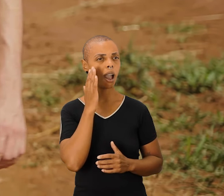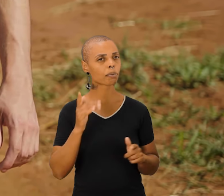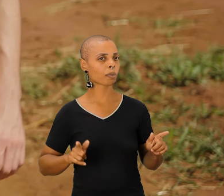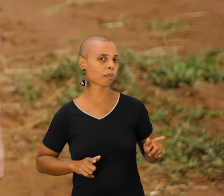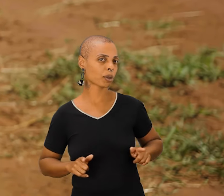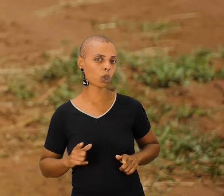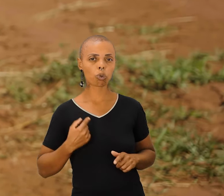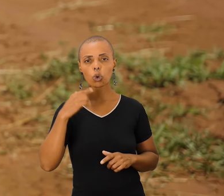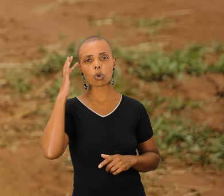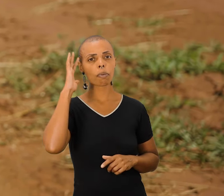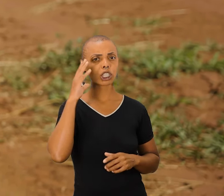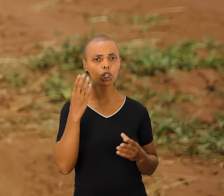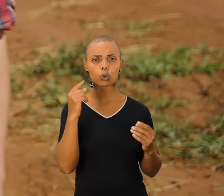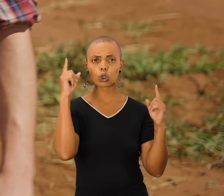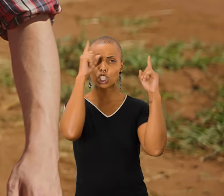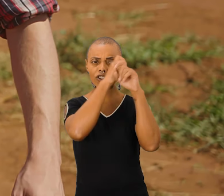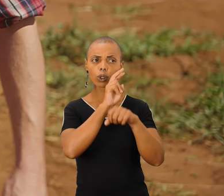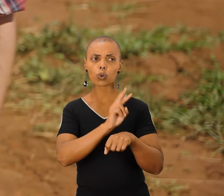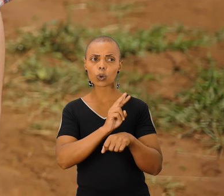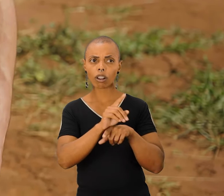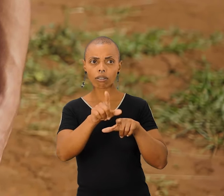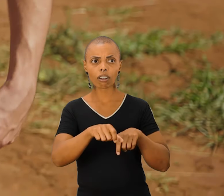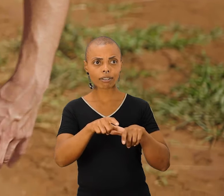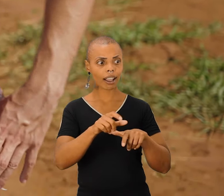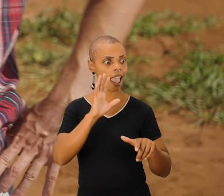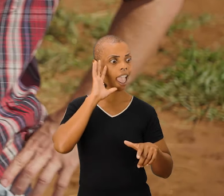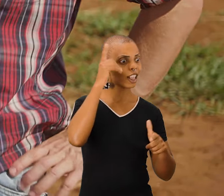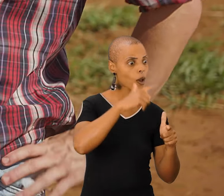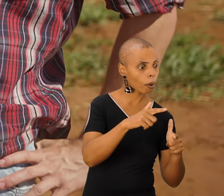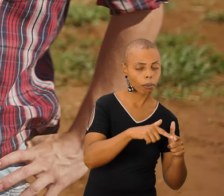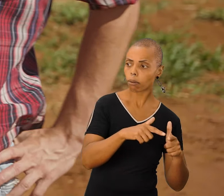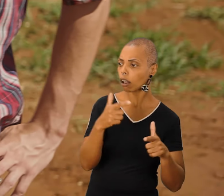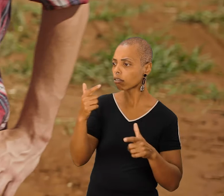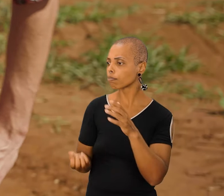[Acoustic Guitar] [Dininha] You know, cousin, I didn't know it was going to be this difficult to run a farm.